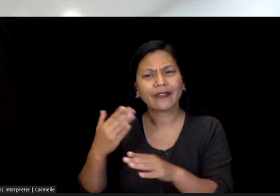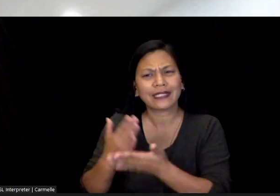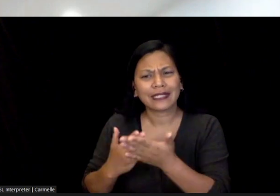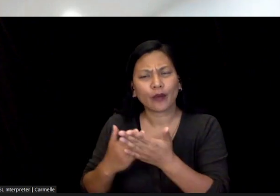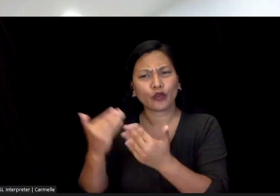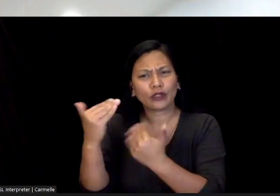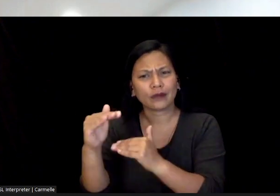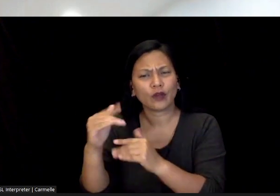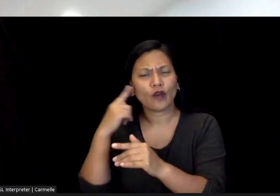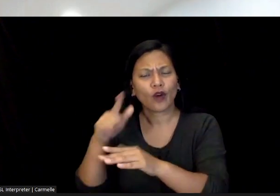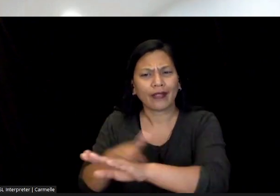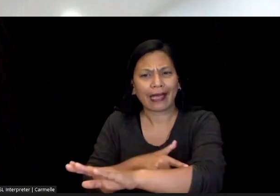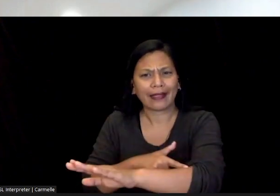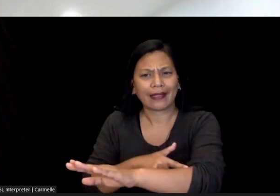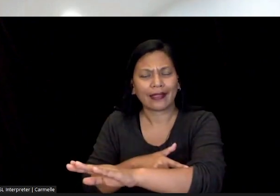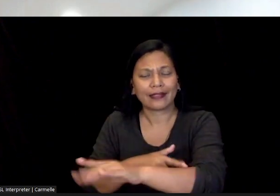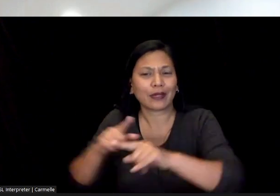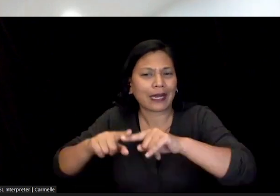of our genres, so it would depend on what the short was.